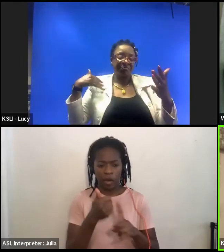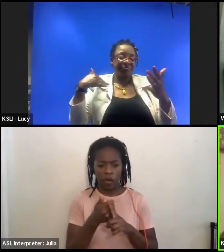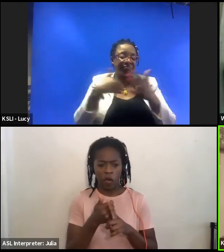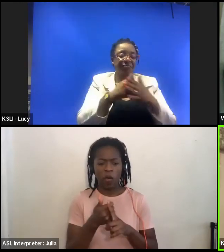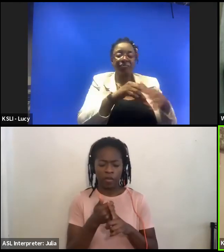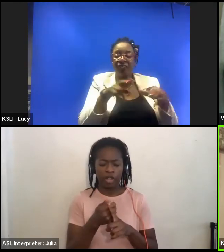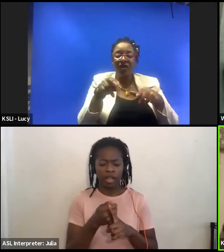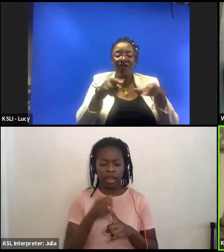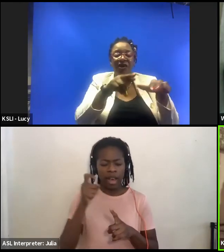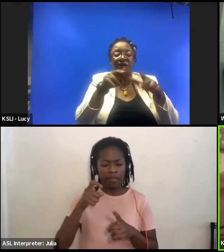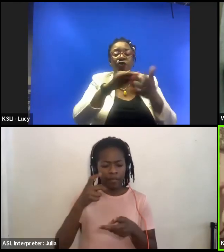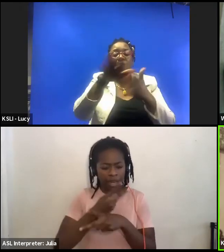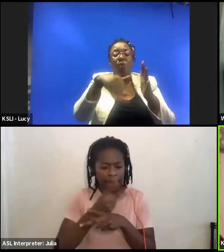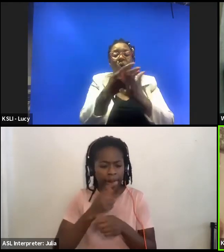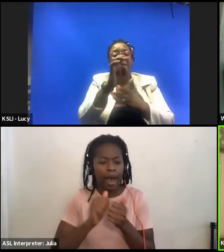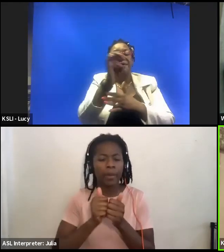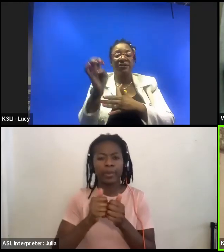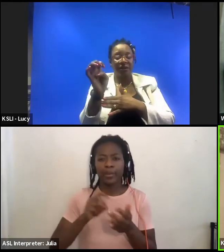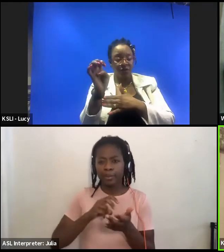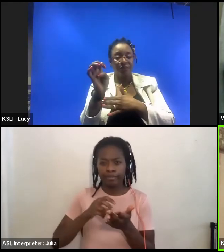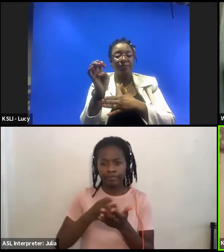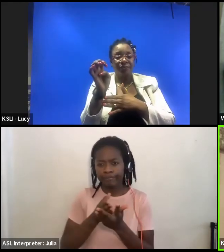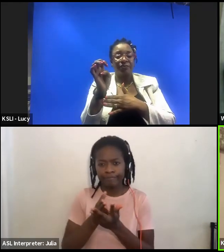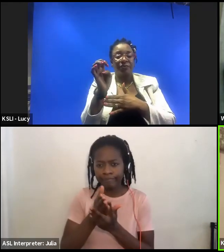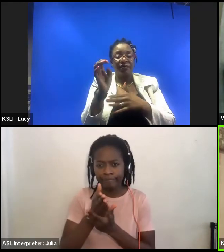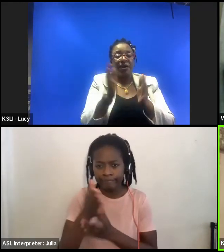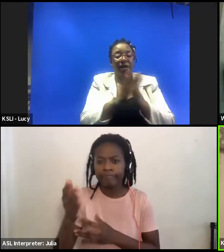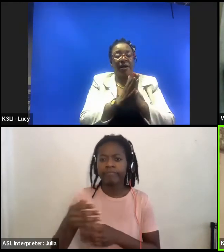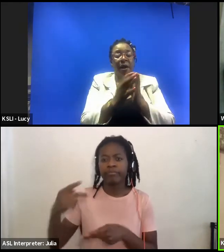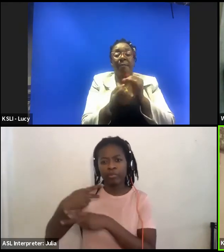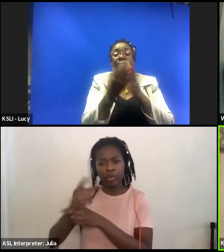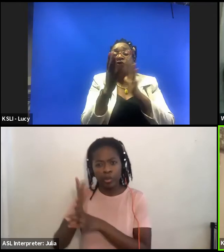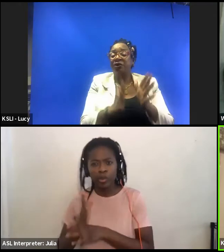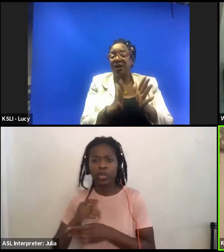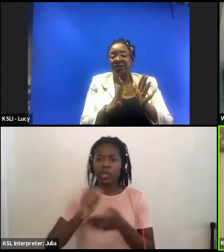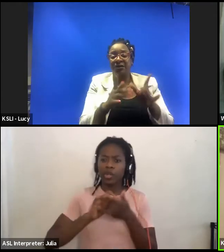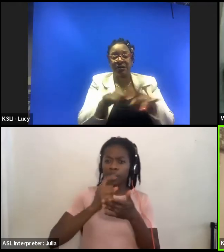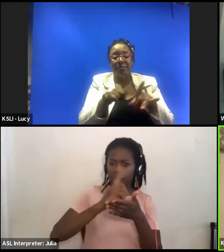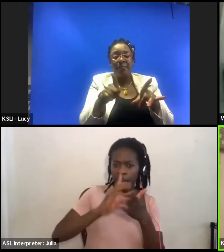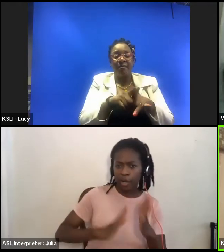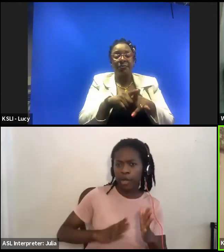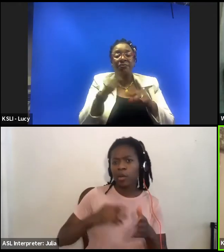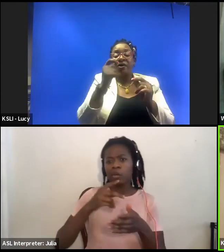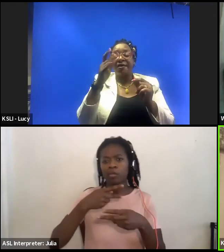like the designers, and producers, and the writers to put this new piece of work on stage,